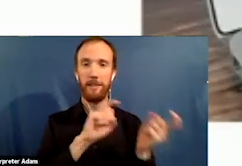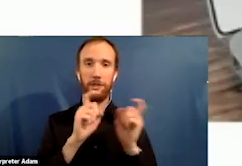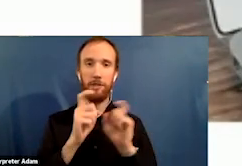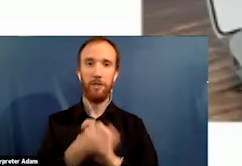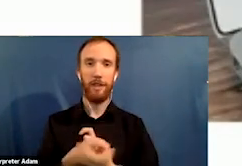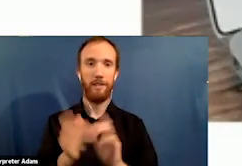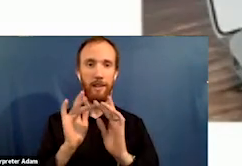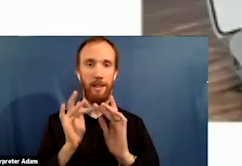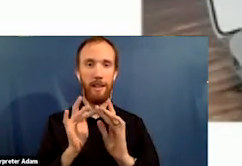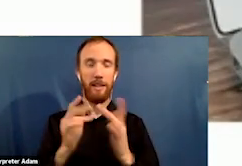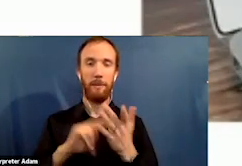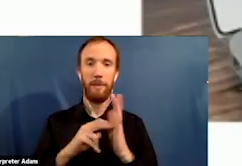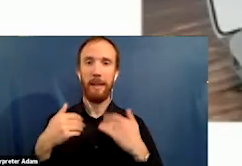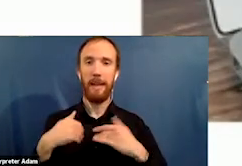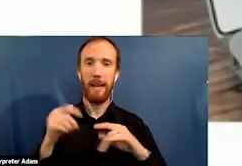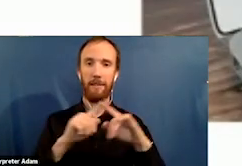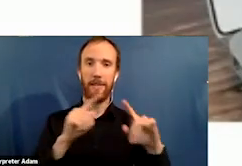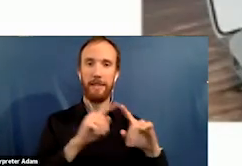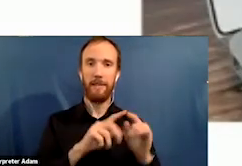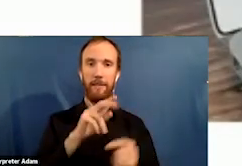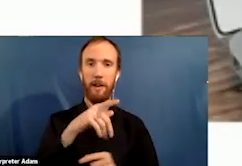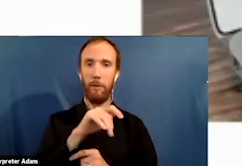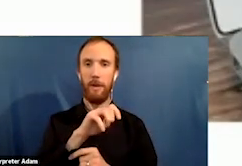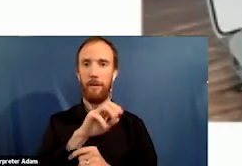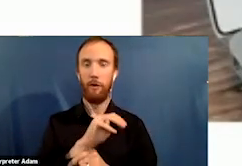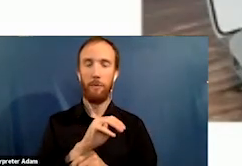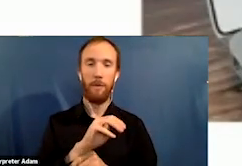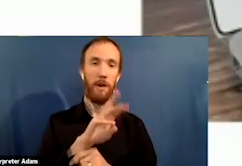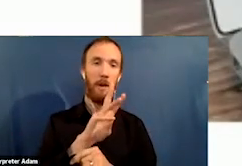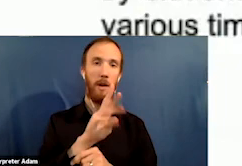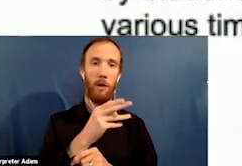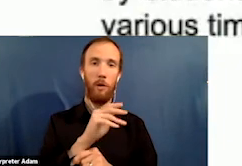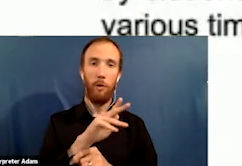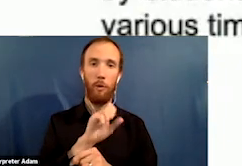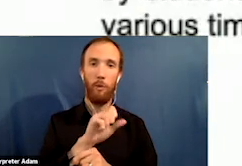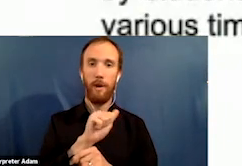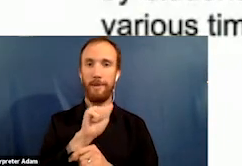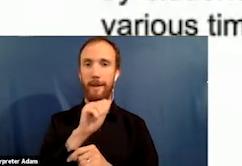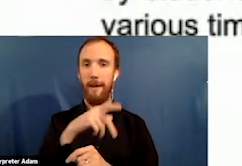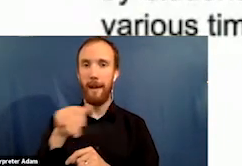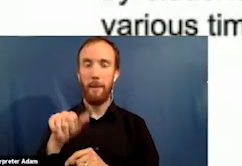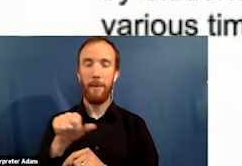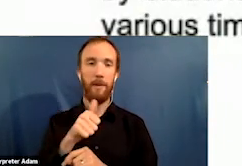such as Whats App and Telegram to clear student doubts. The problem with using these platforms for question